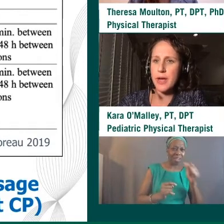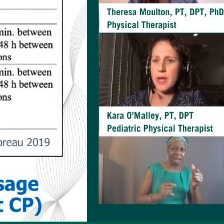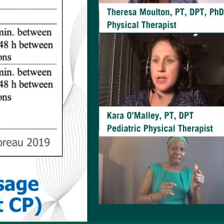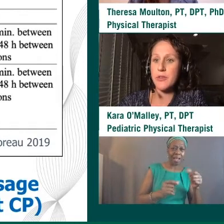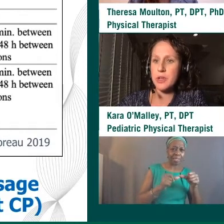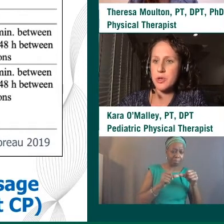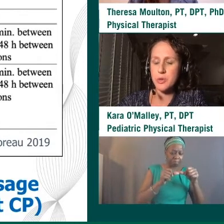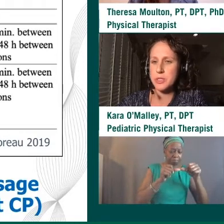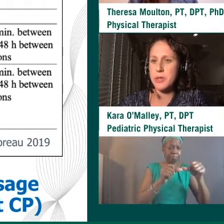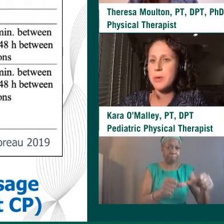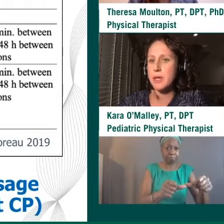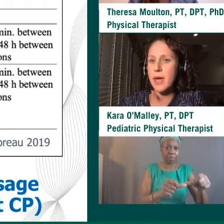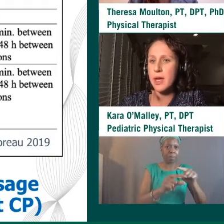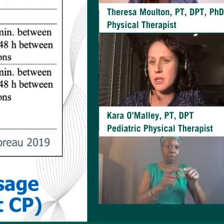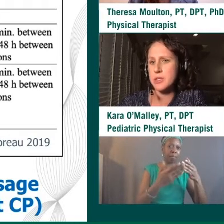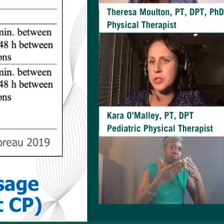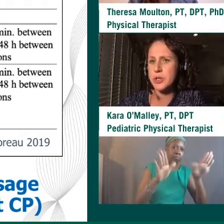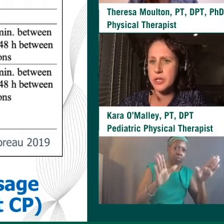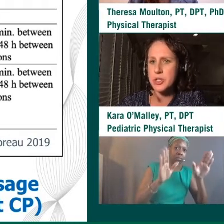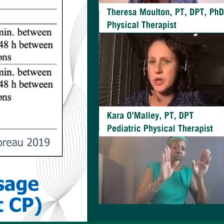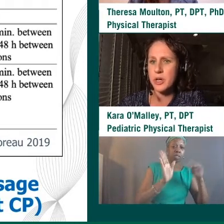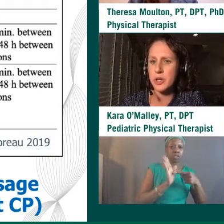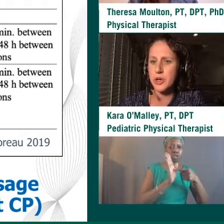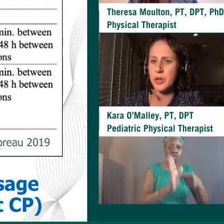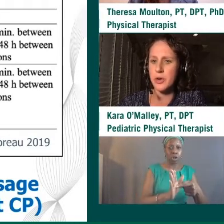that individuals with CP can still get stronger